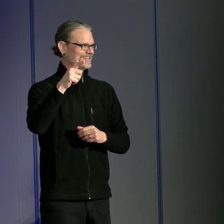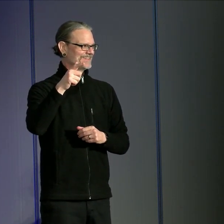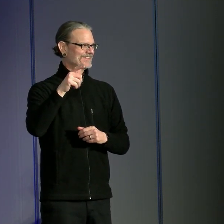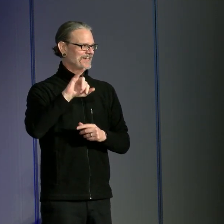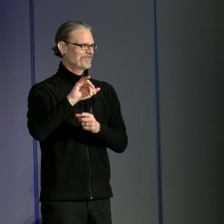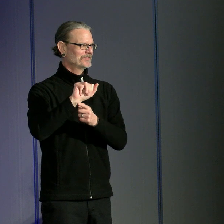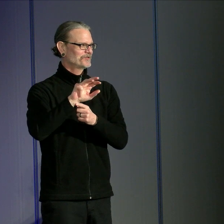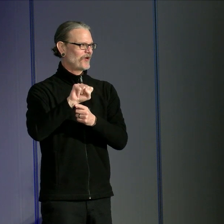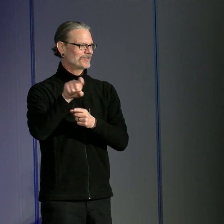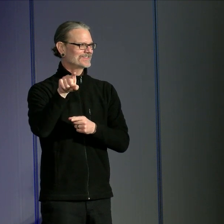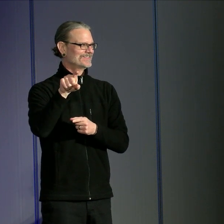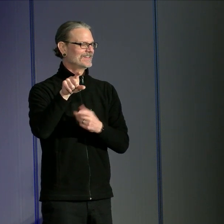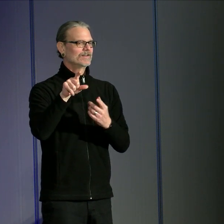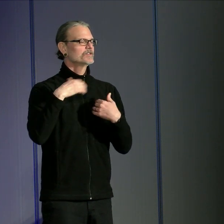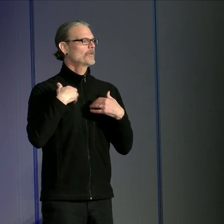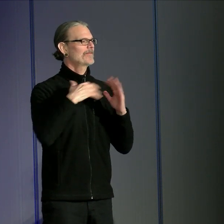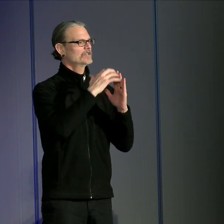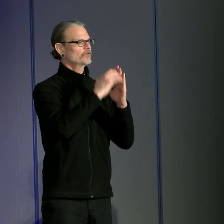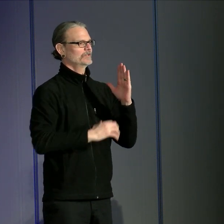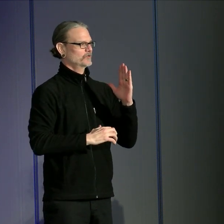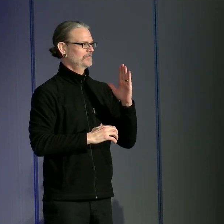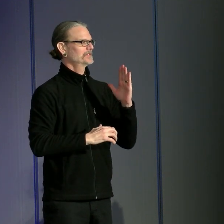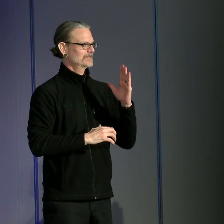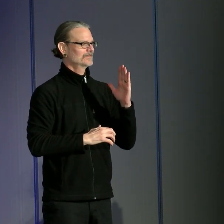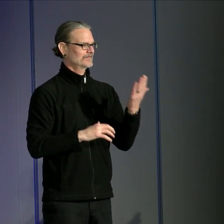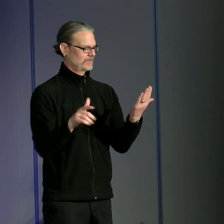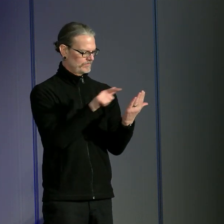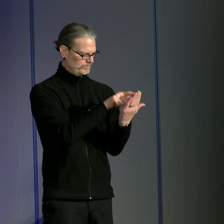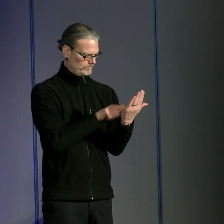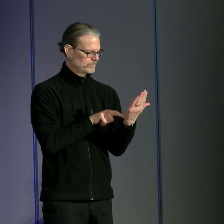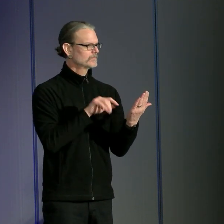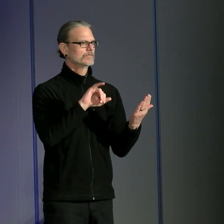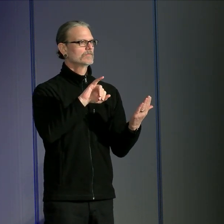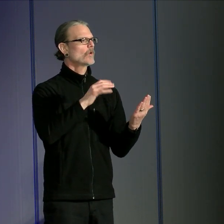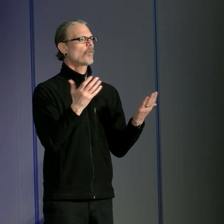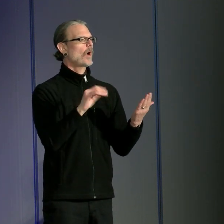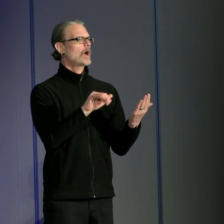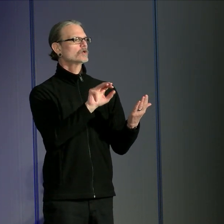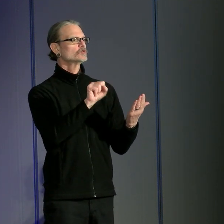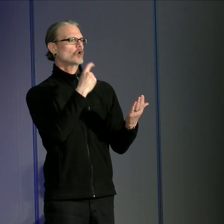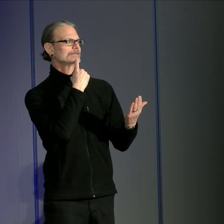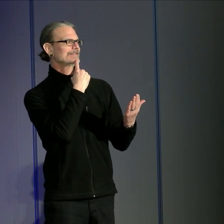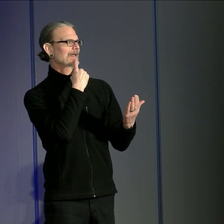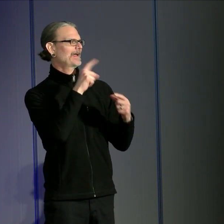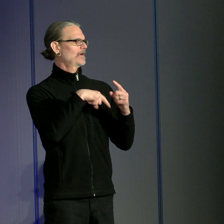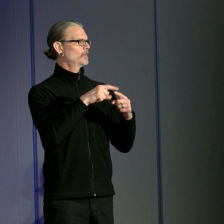And it gives you transcripts of, basically, what JAWS would say when you're using the application.